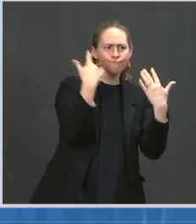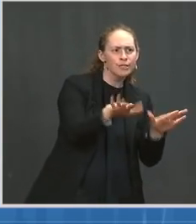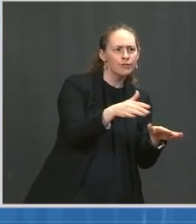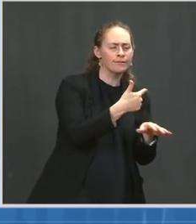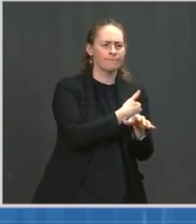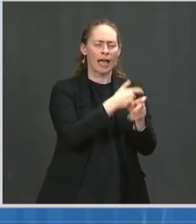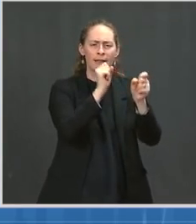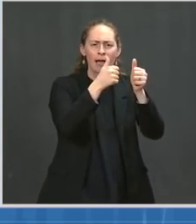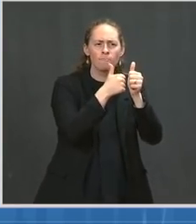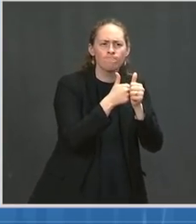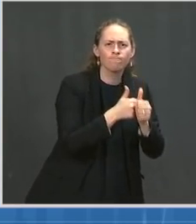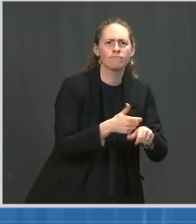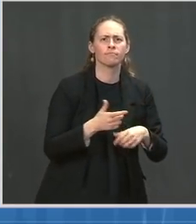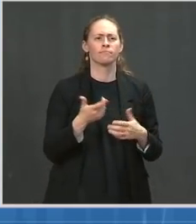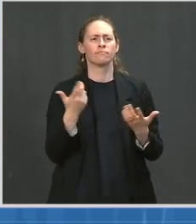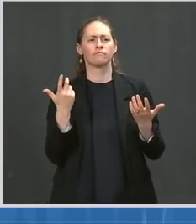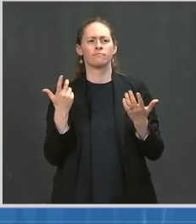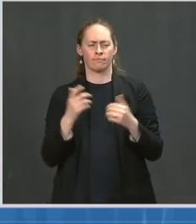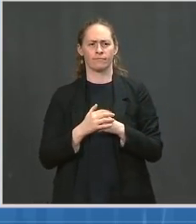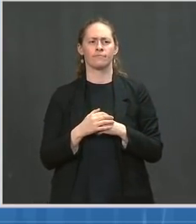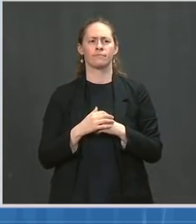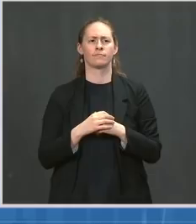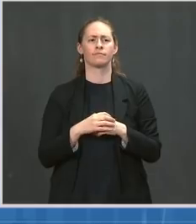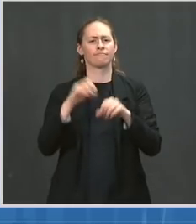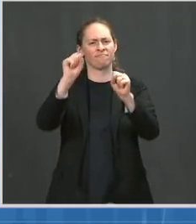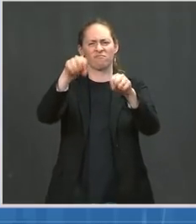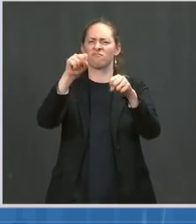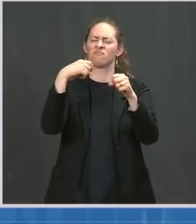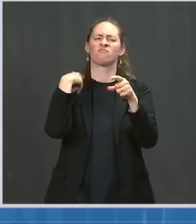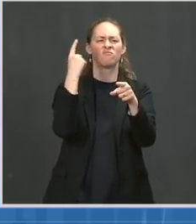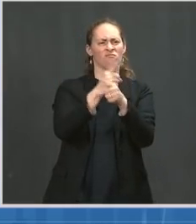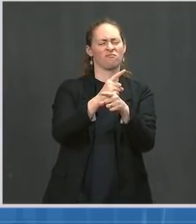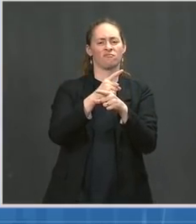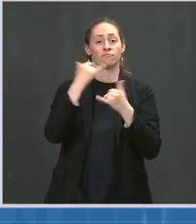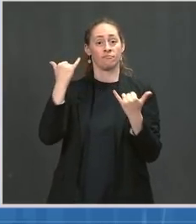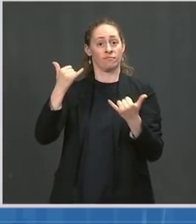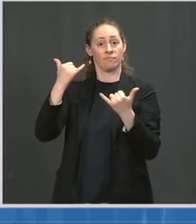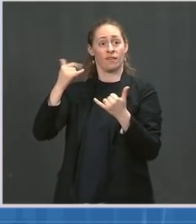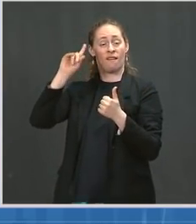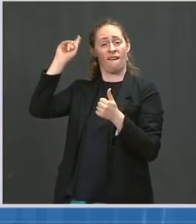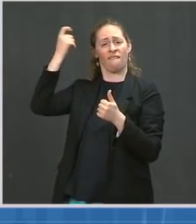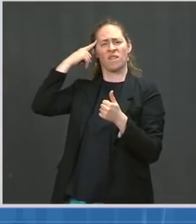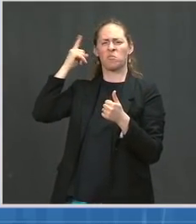You know, let me be clear that the government is not now, nor will we be supporting a system